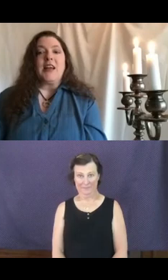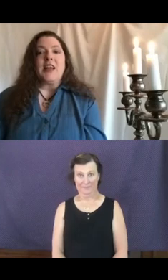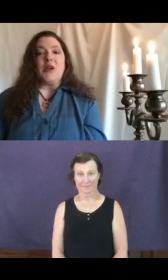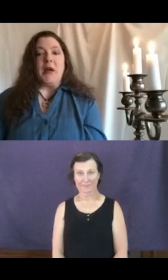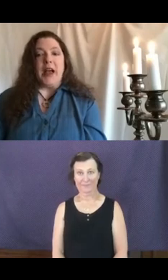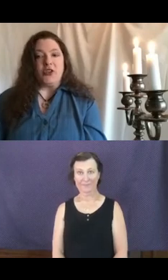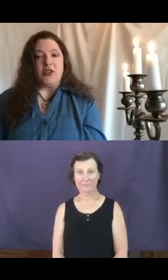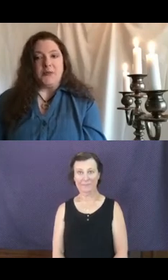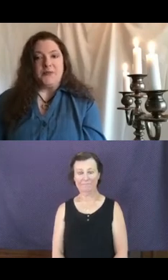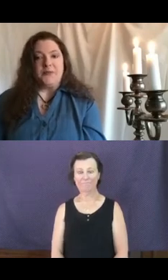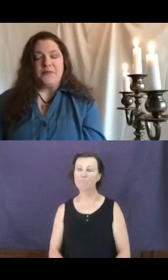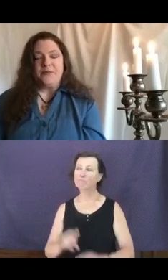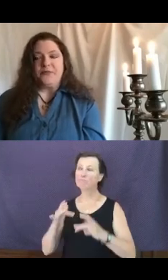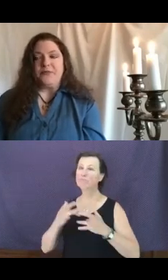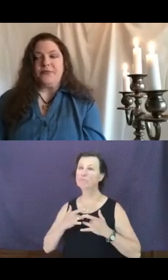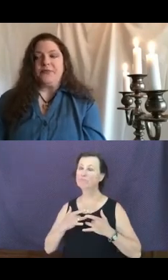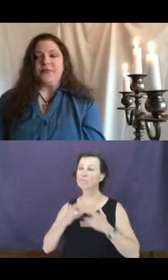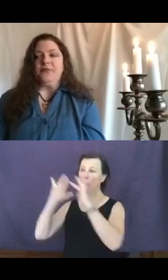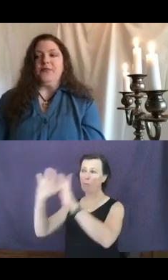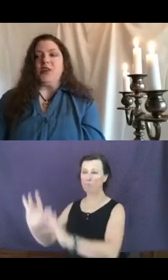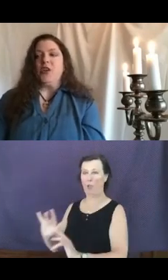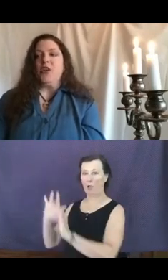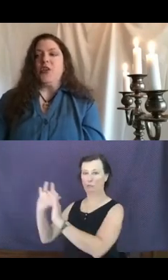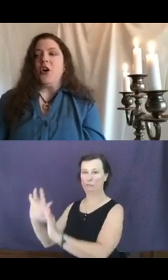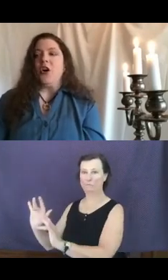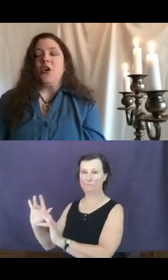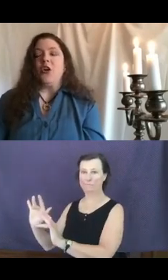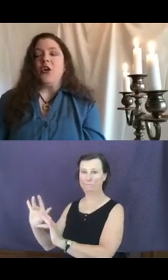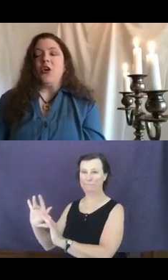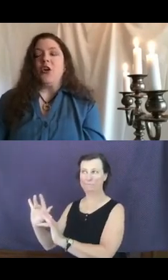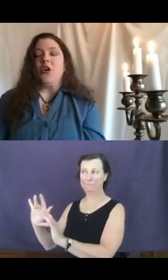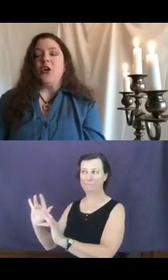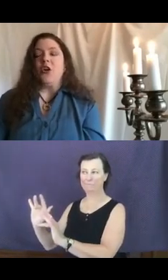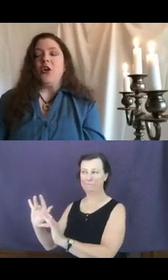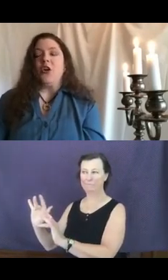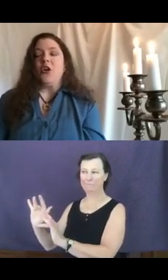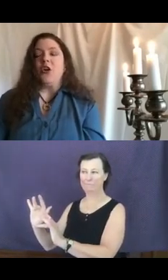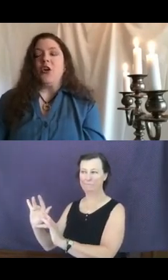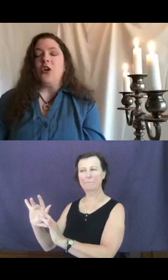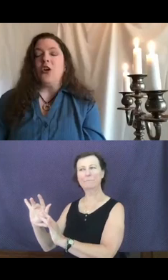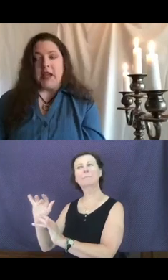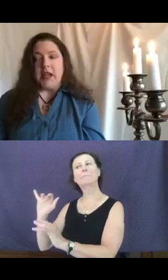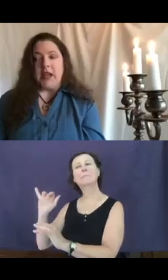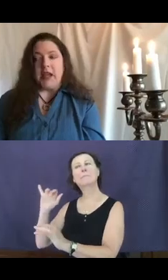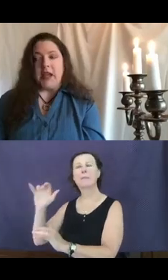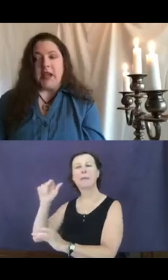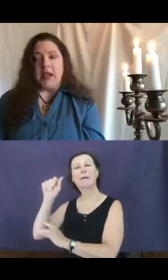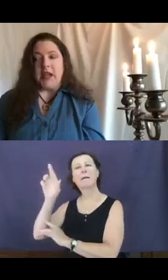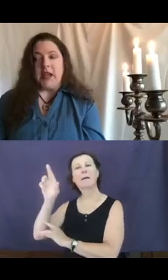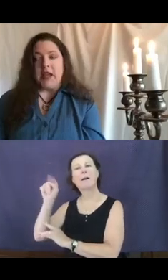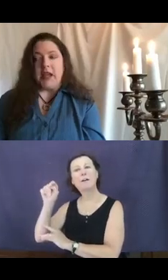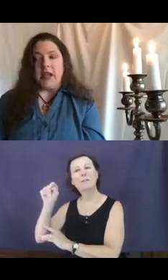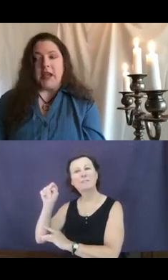Compassion. The art of acknowledging the pain and hurt